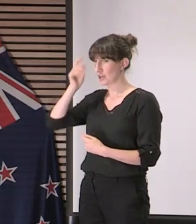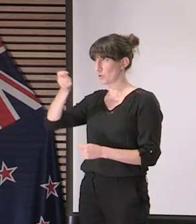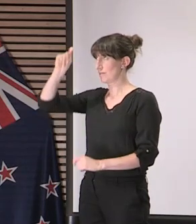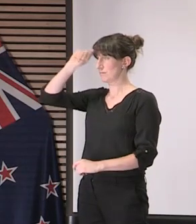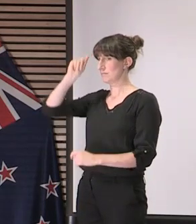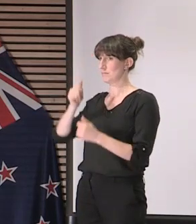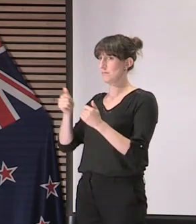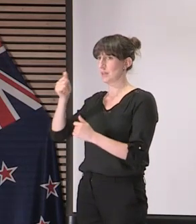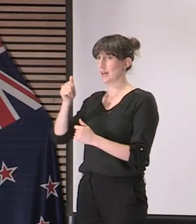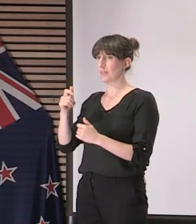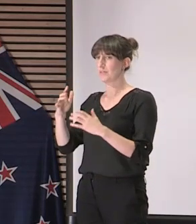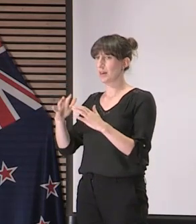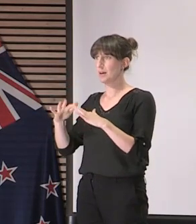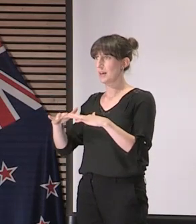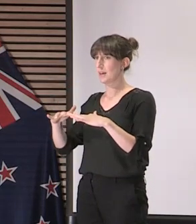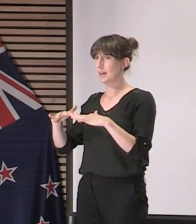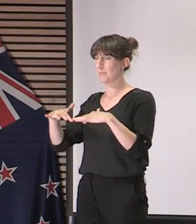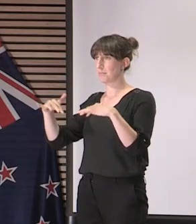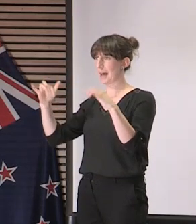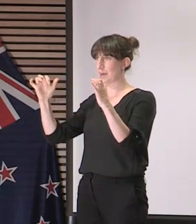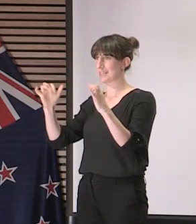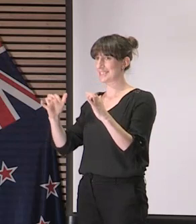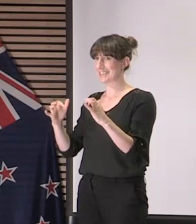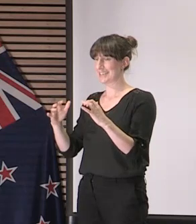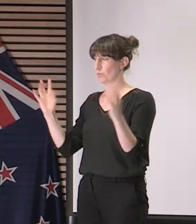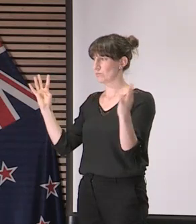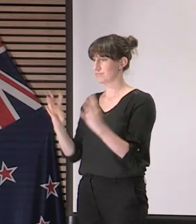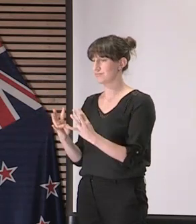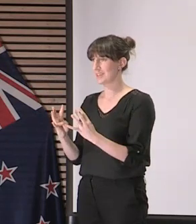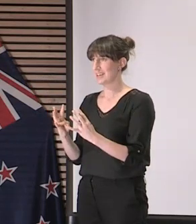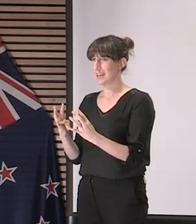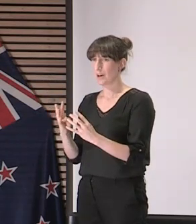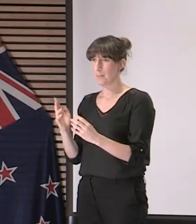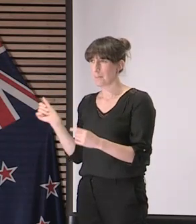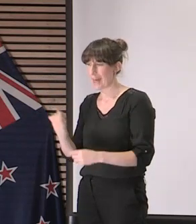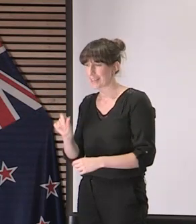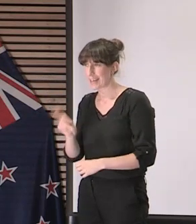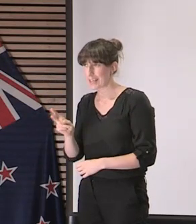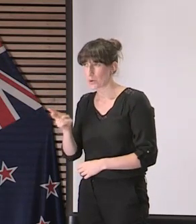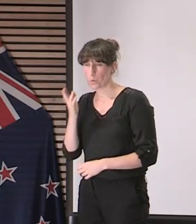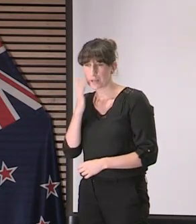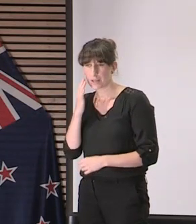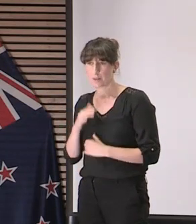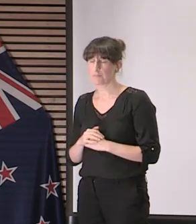in April. Will the Epidemic